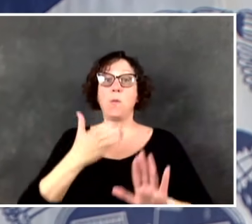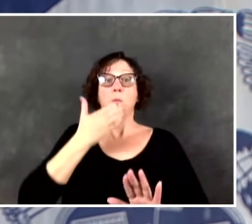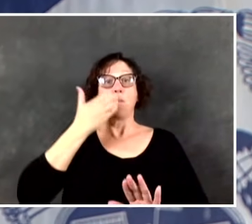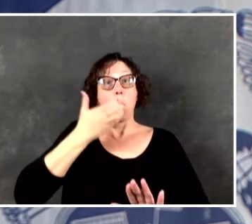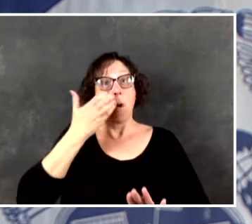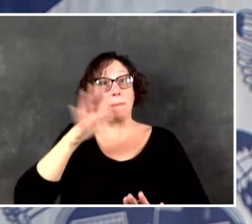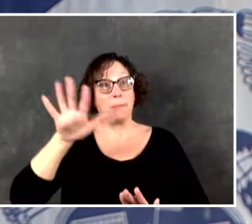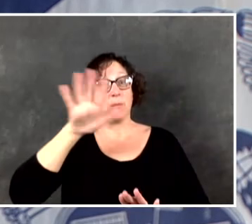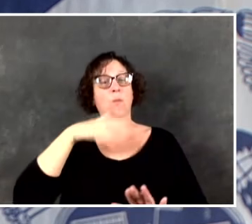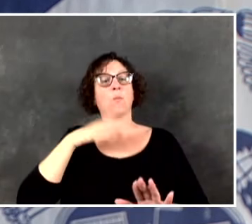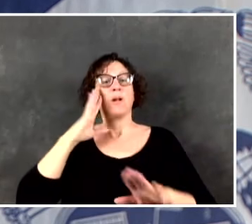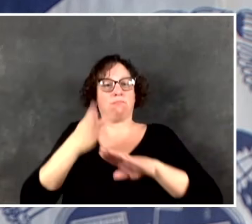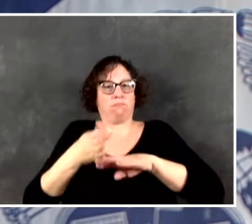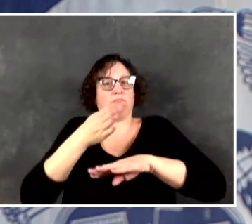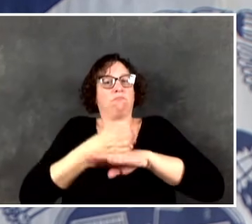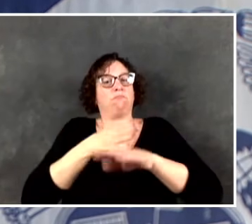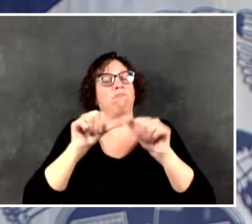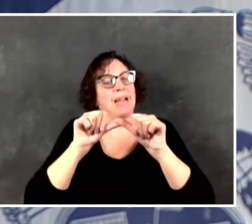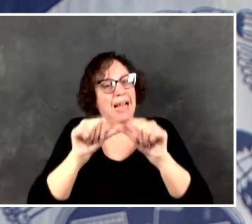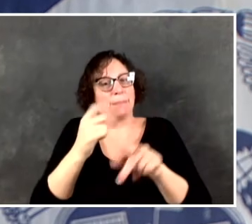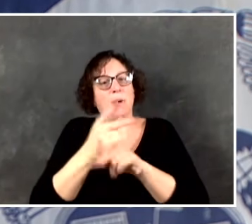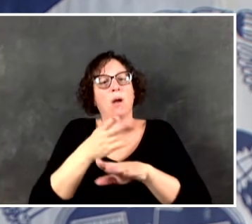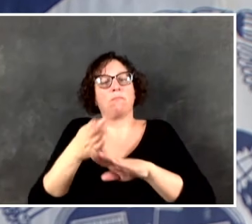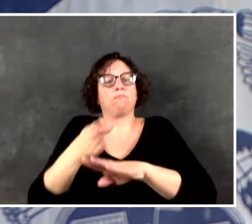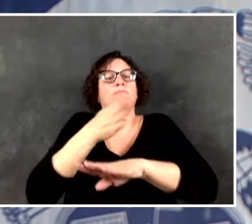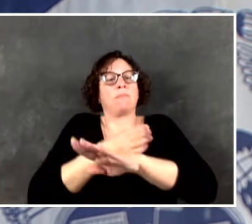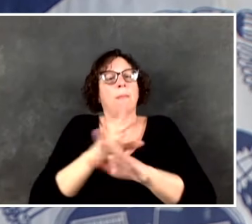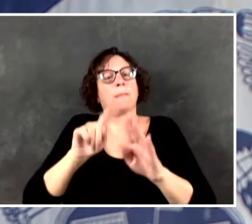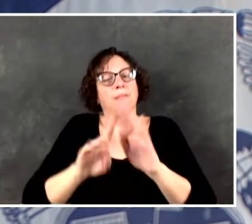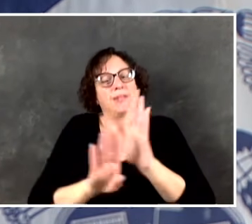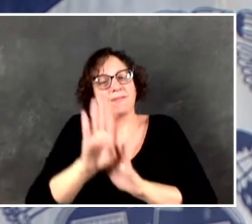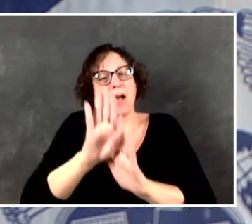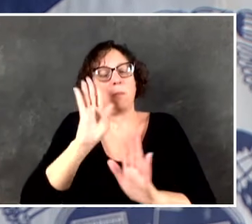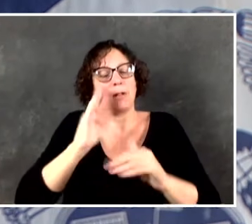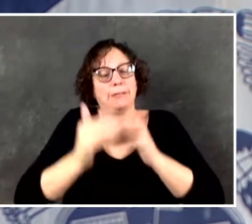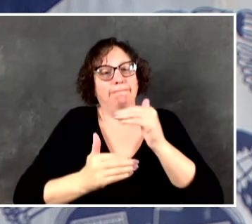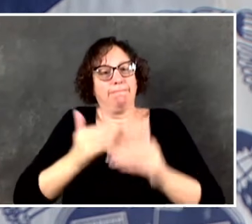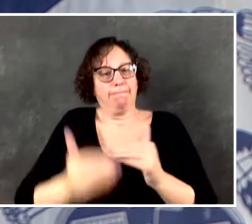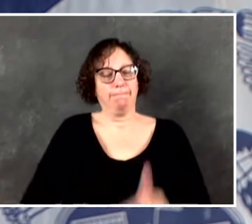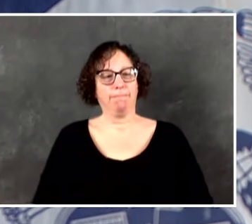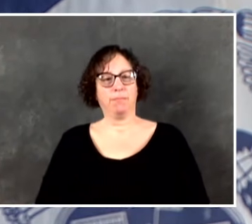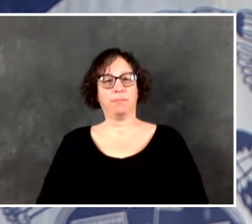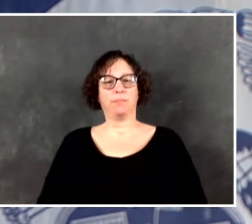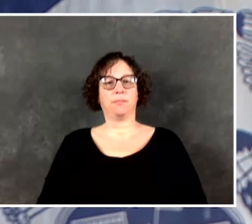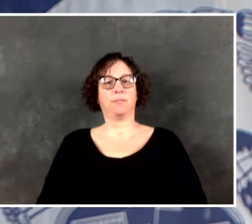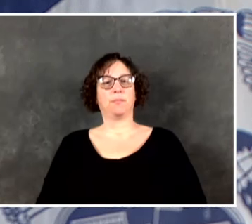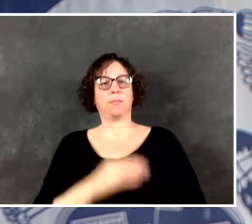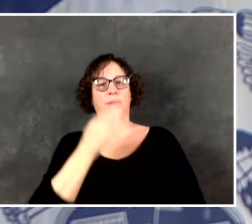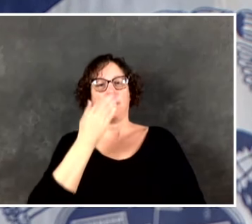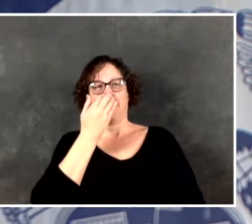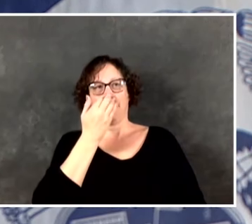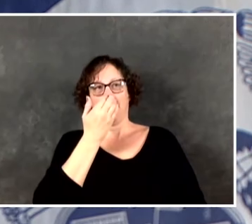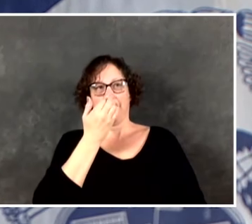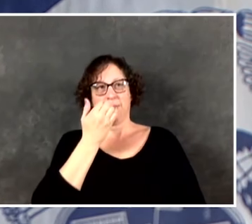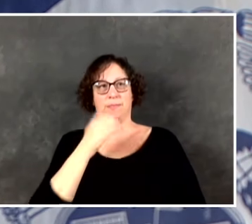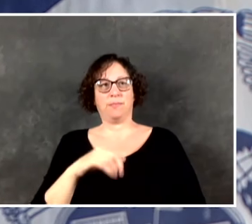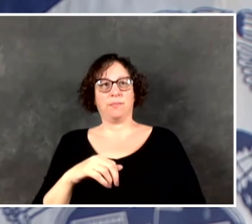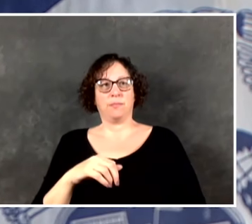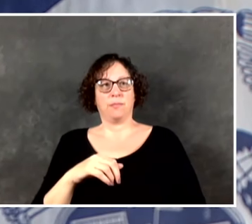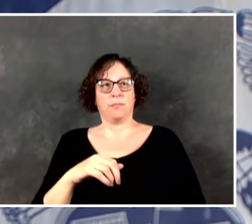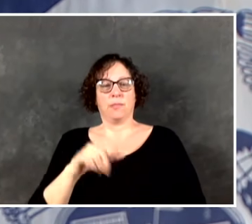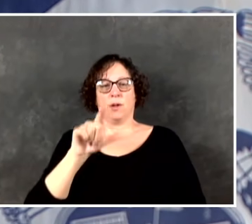WITH ENFORCEMENT